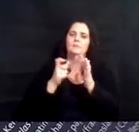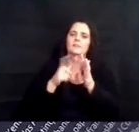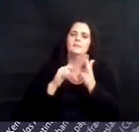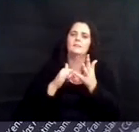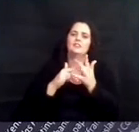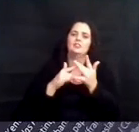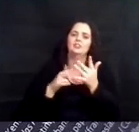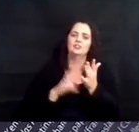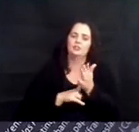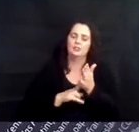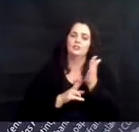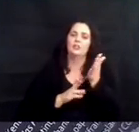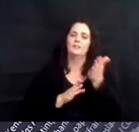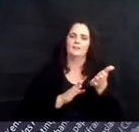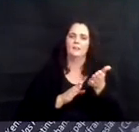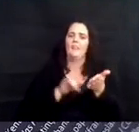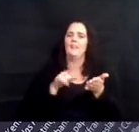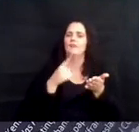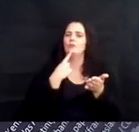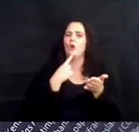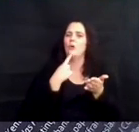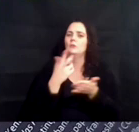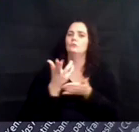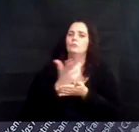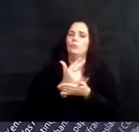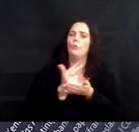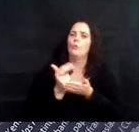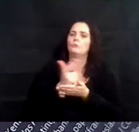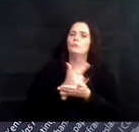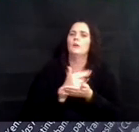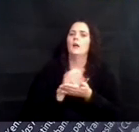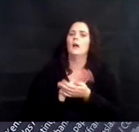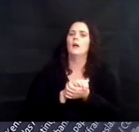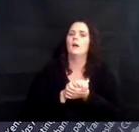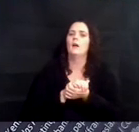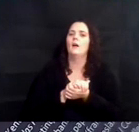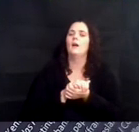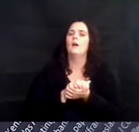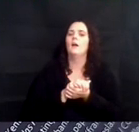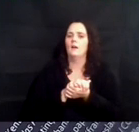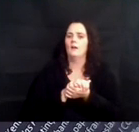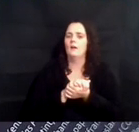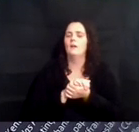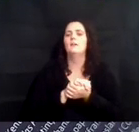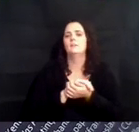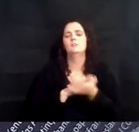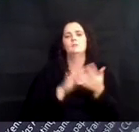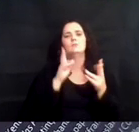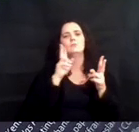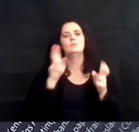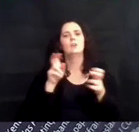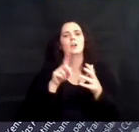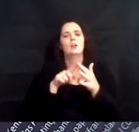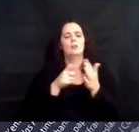And, this type of motion drawing that he uses is called erasure - ‘erasure animation’,